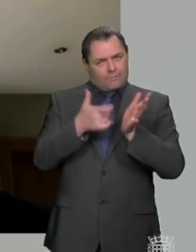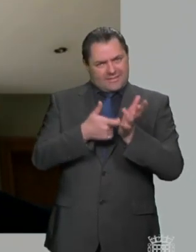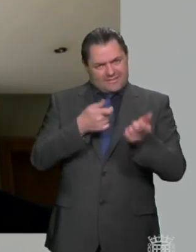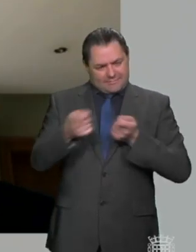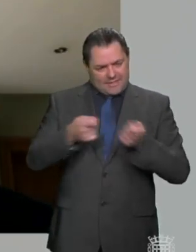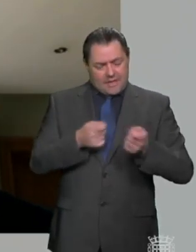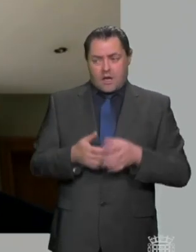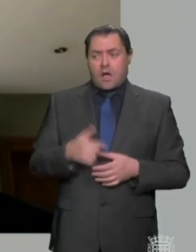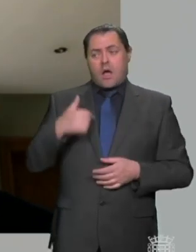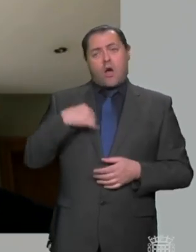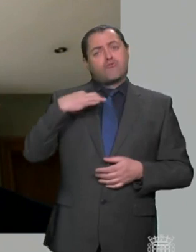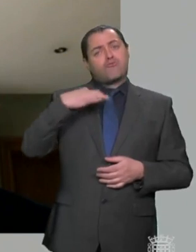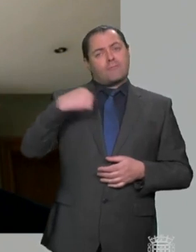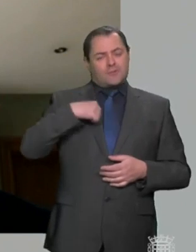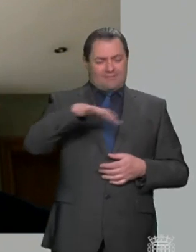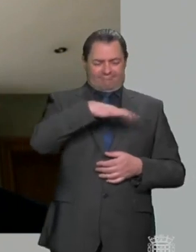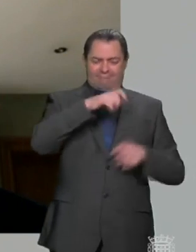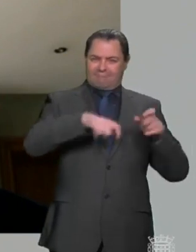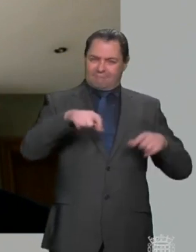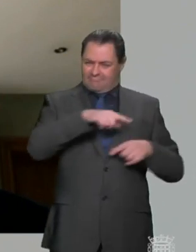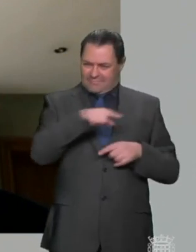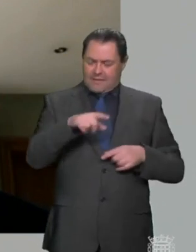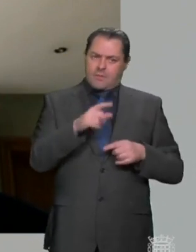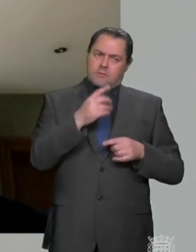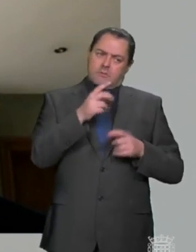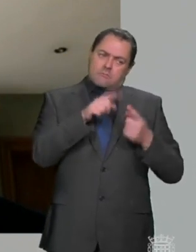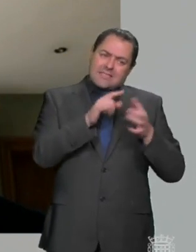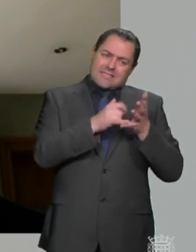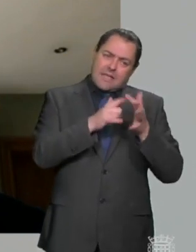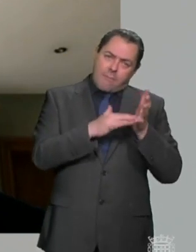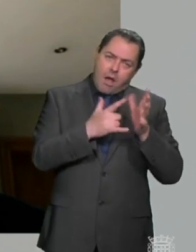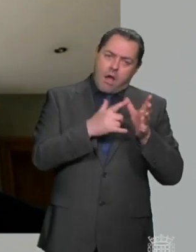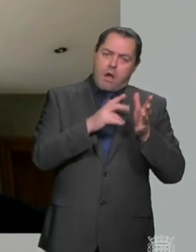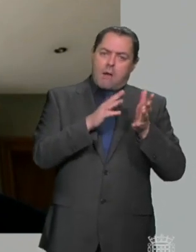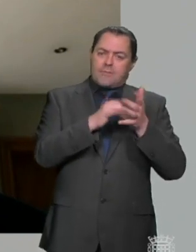On behalf of my constituent Seema Misra and other wrongly convicted sub-postmasters,